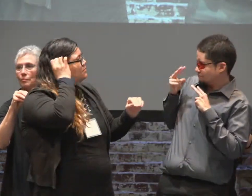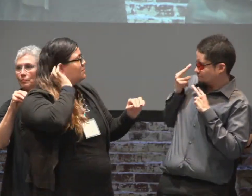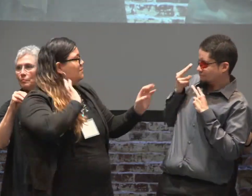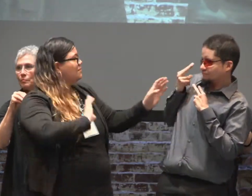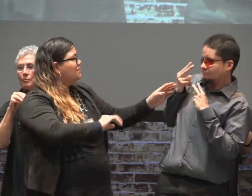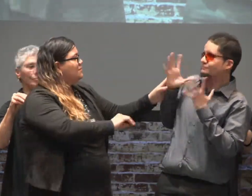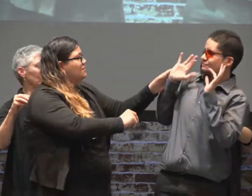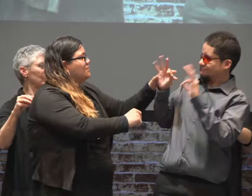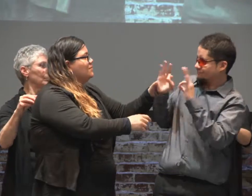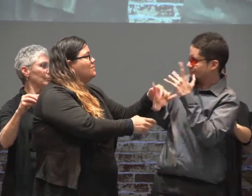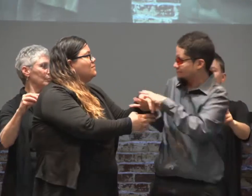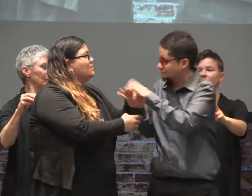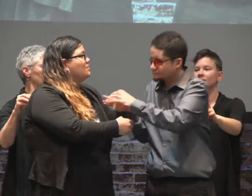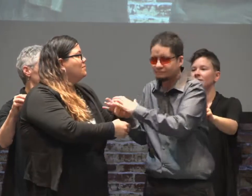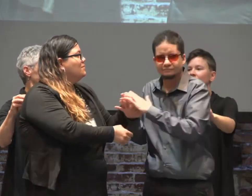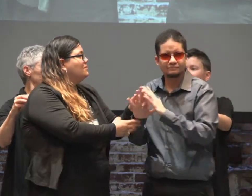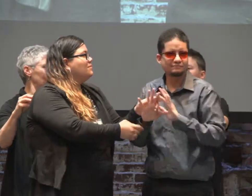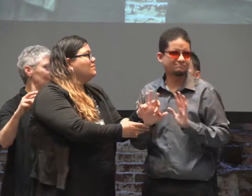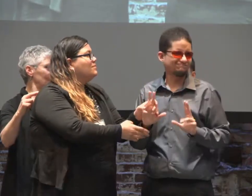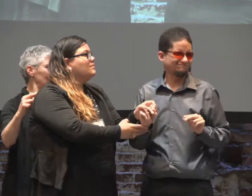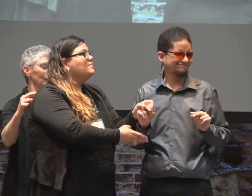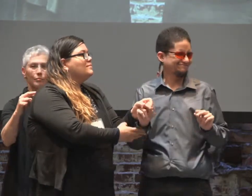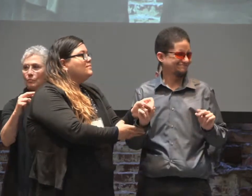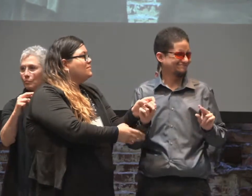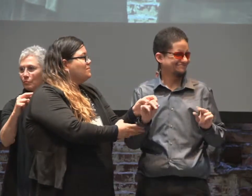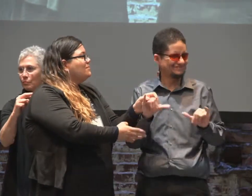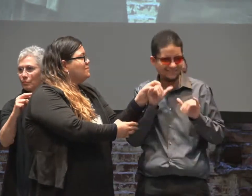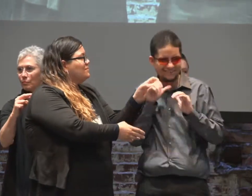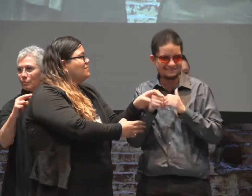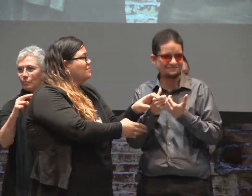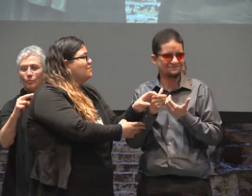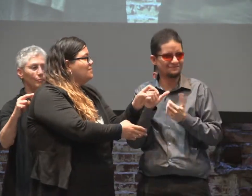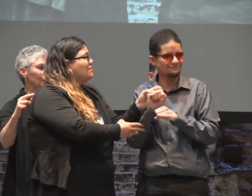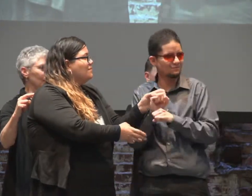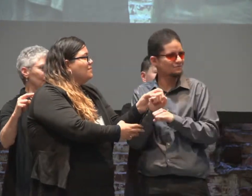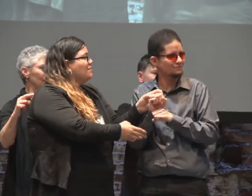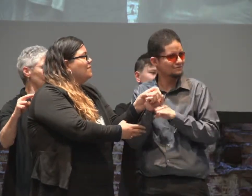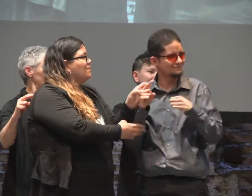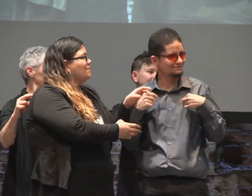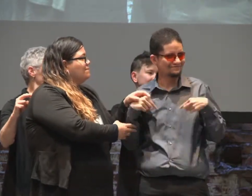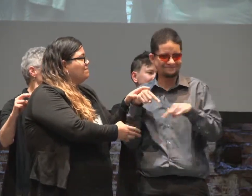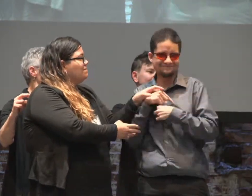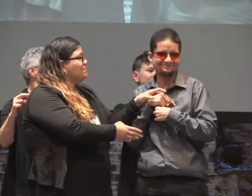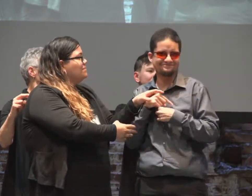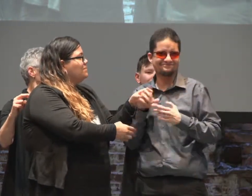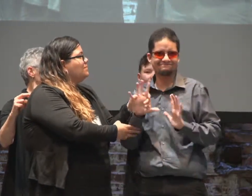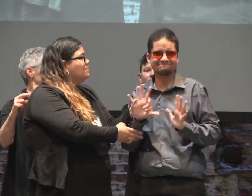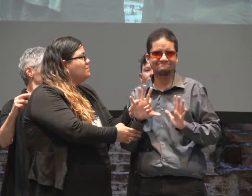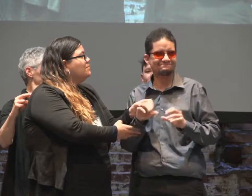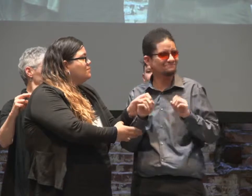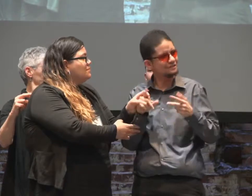and don't cause or use some of that default what might consider normative behavior, it's actually not,